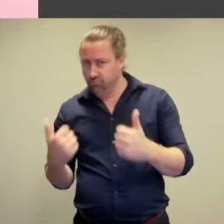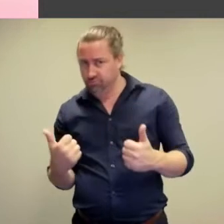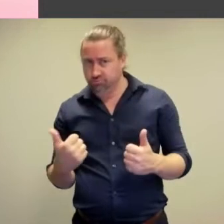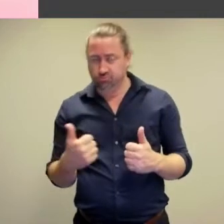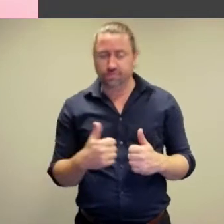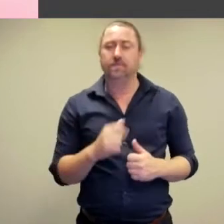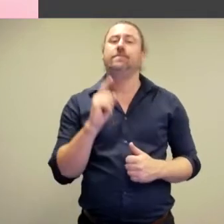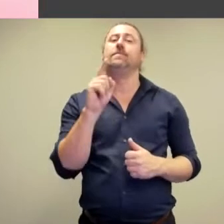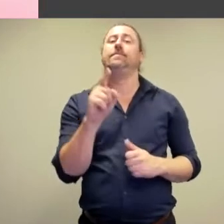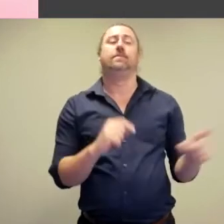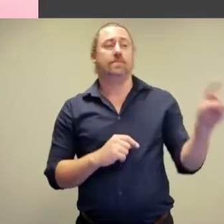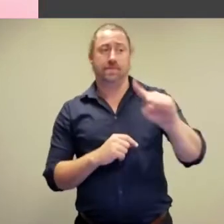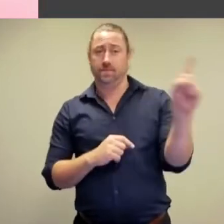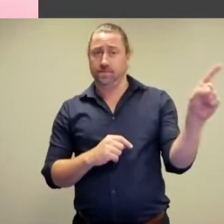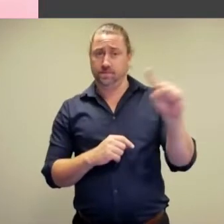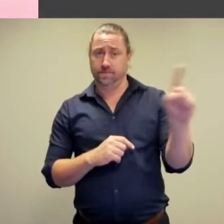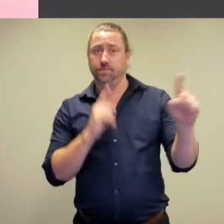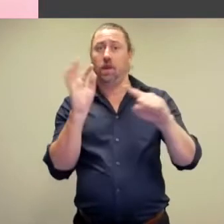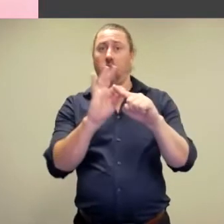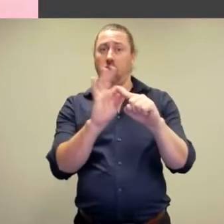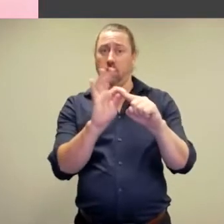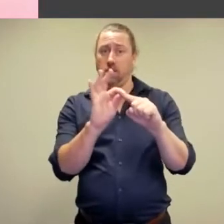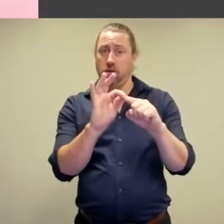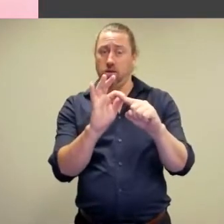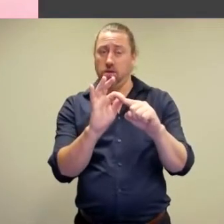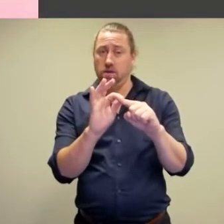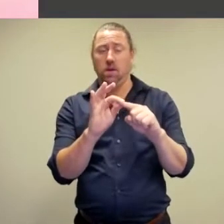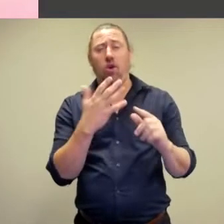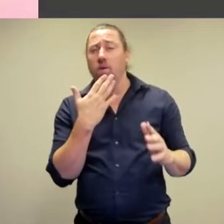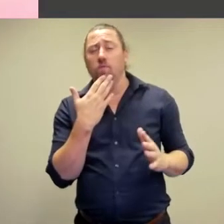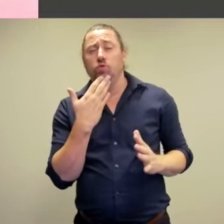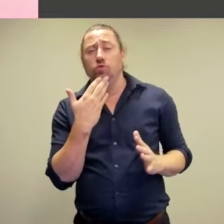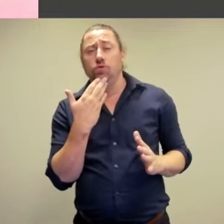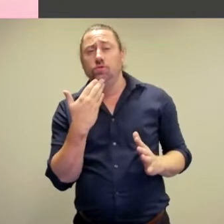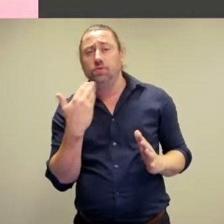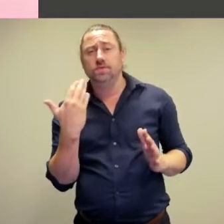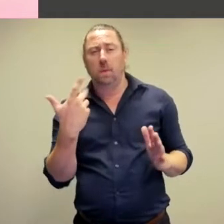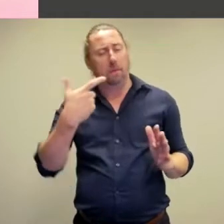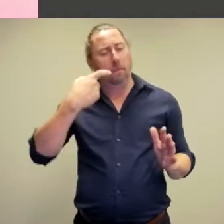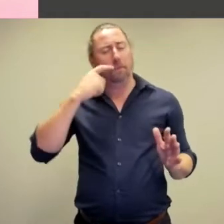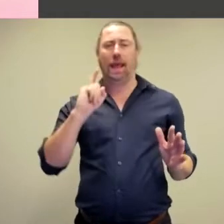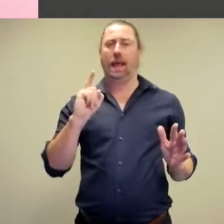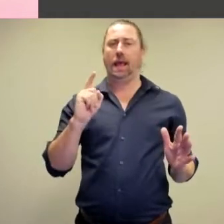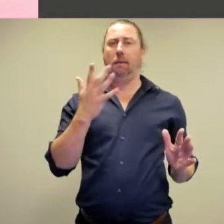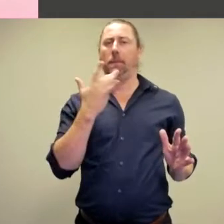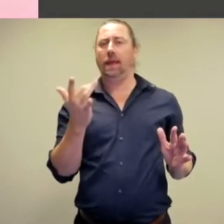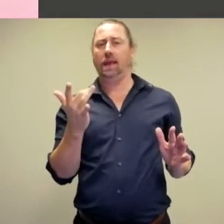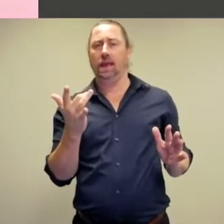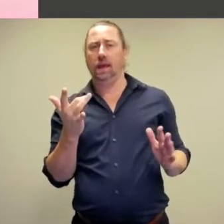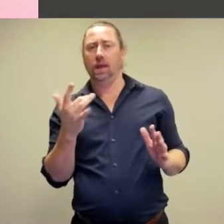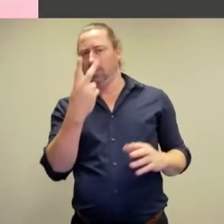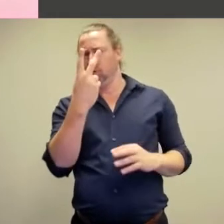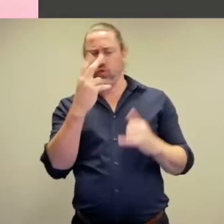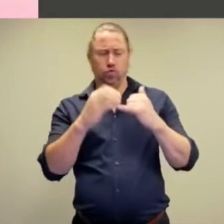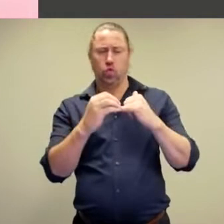So in terms of the colors, we have really